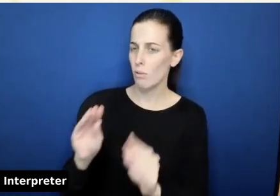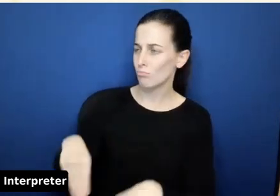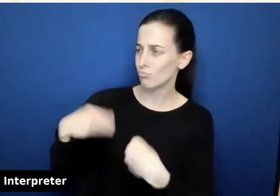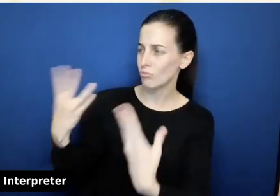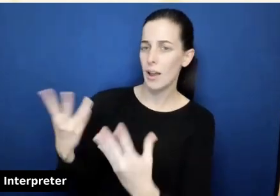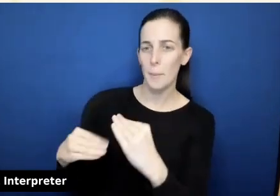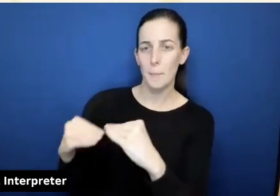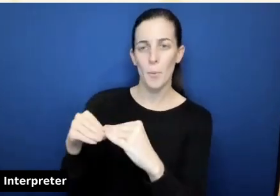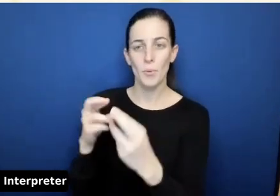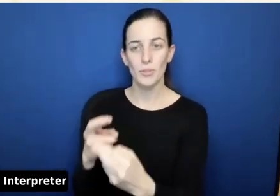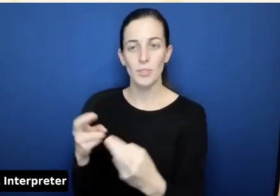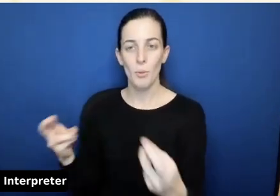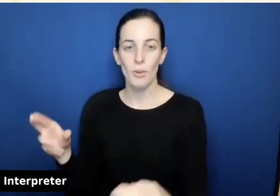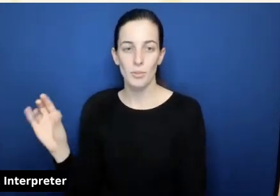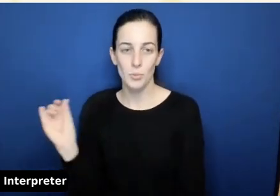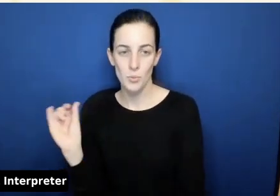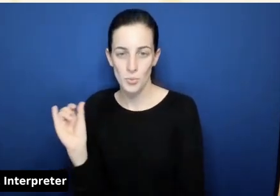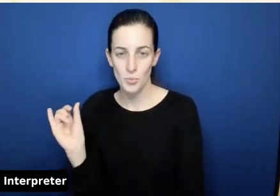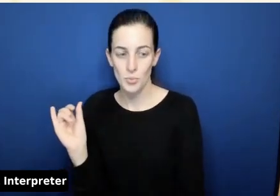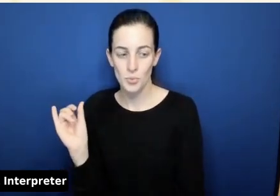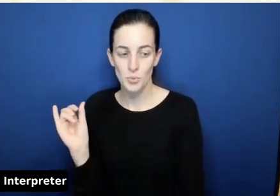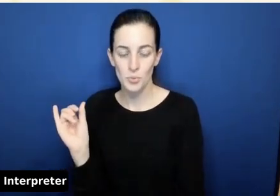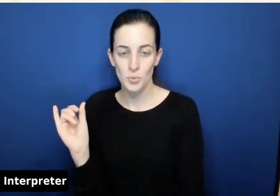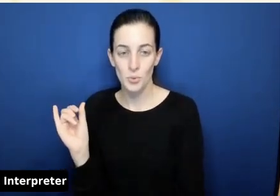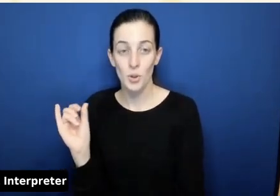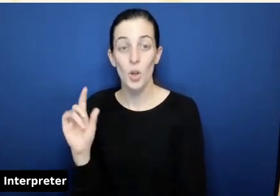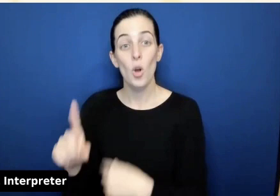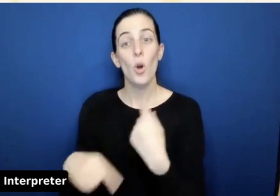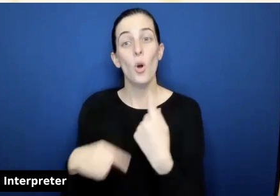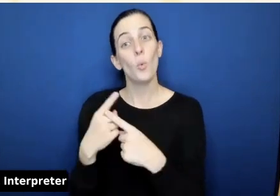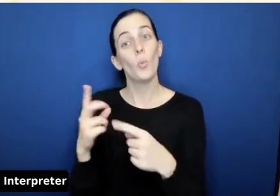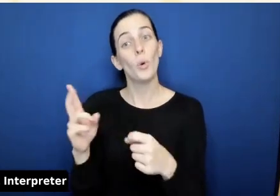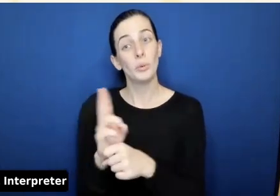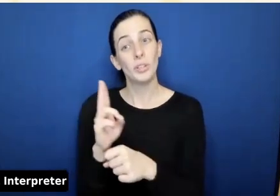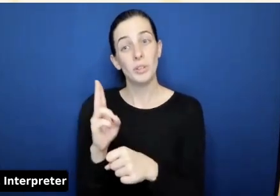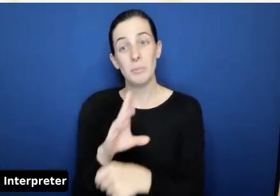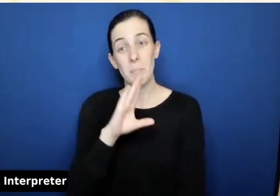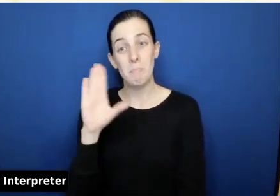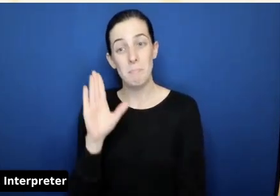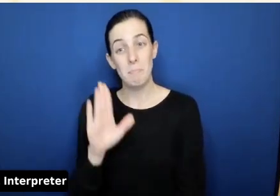On the other hand, when we use bad ARIA without understanding it,